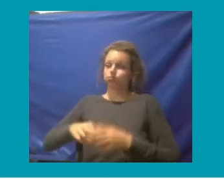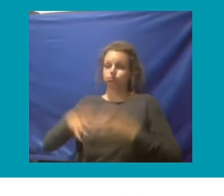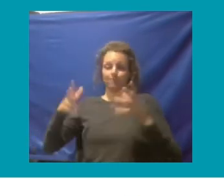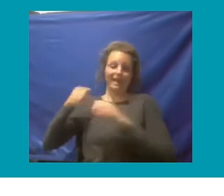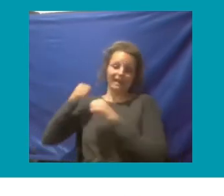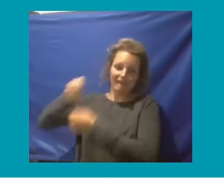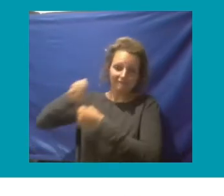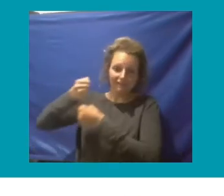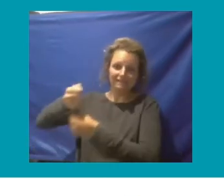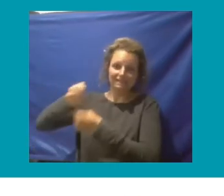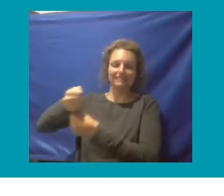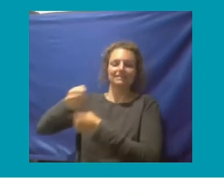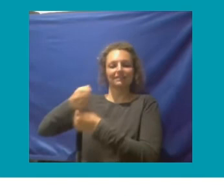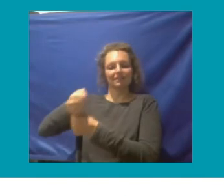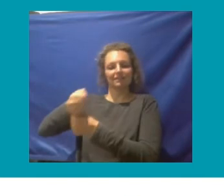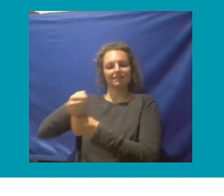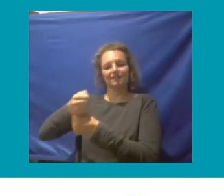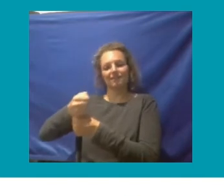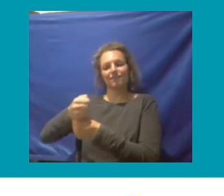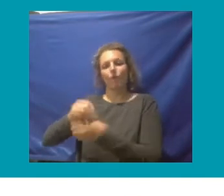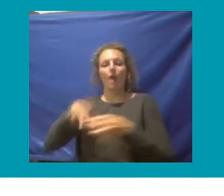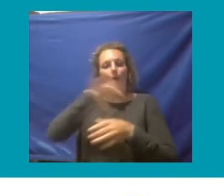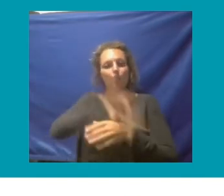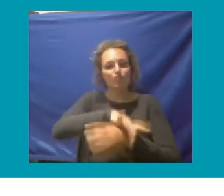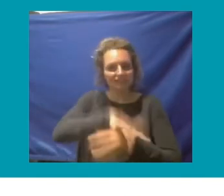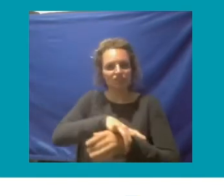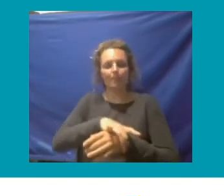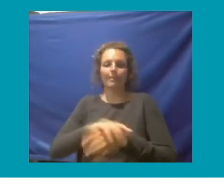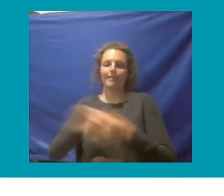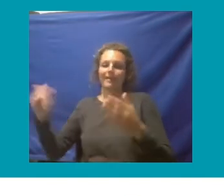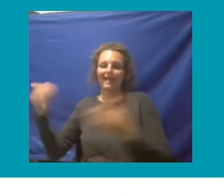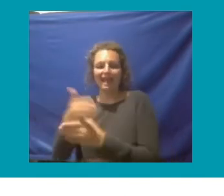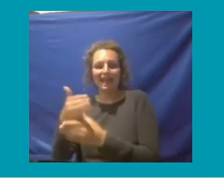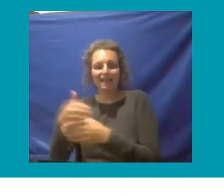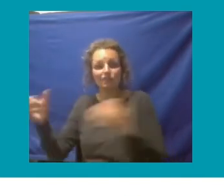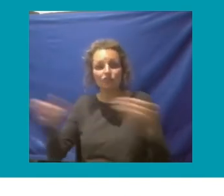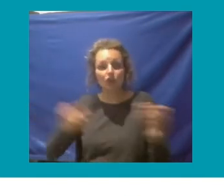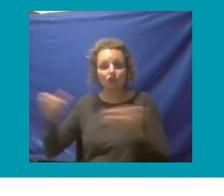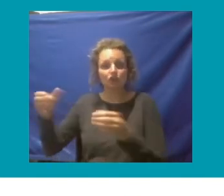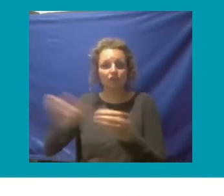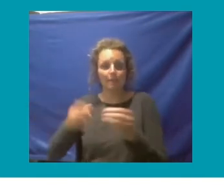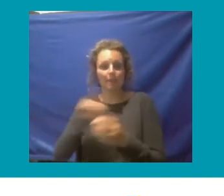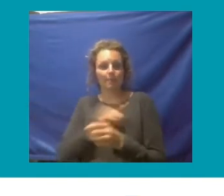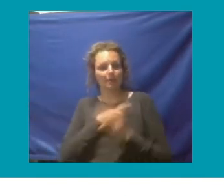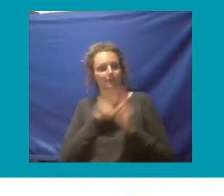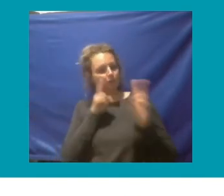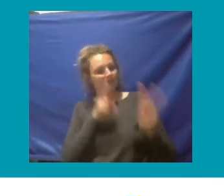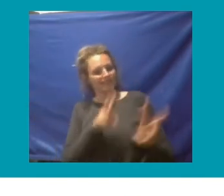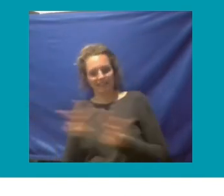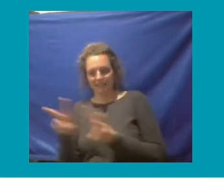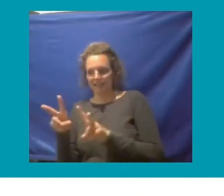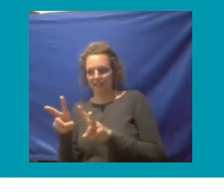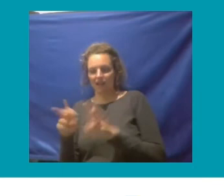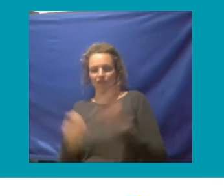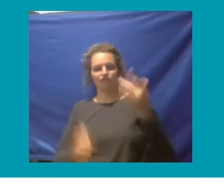not only for the candidate, but even more so for the organisation itself. You know, they might start off doing it, thinking, oh,